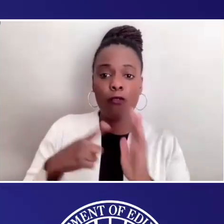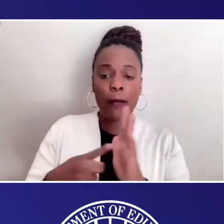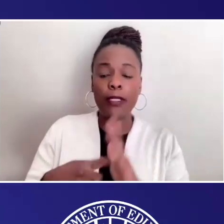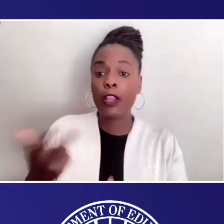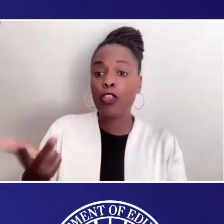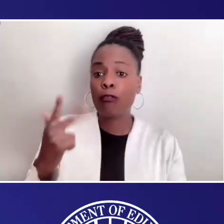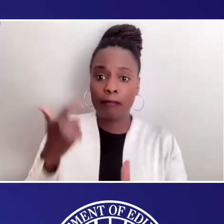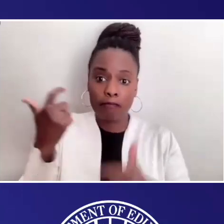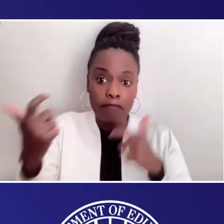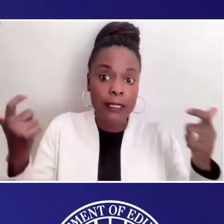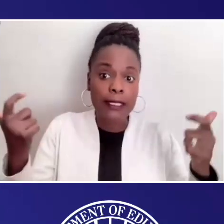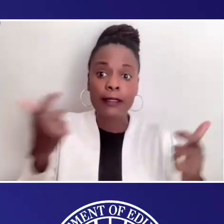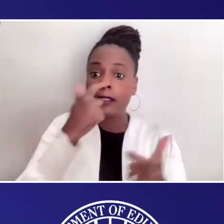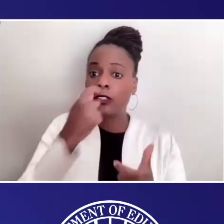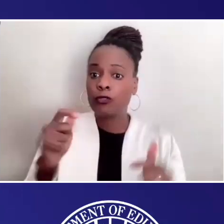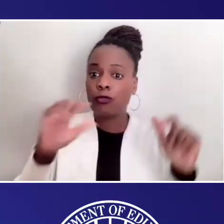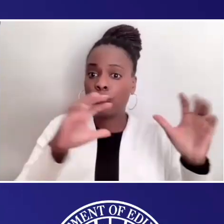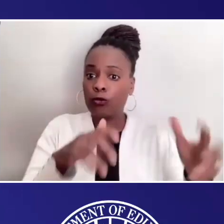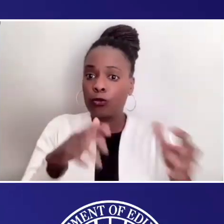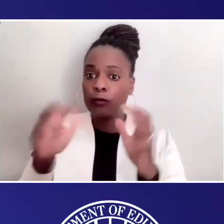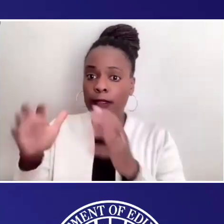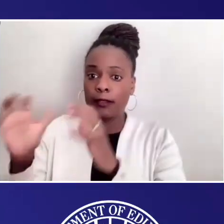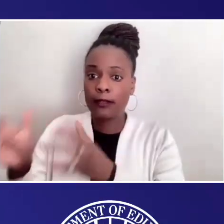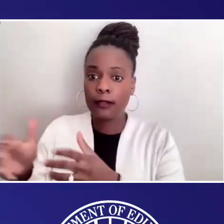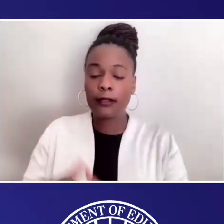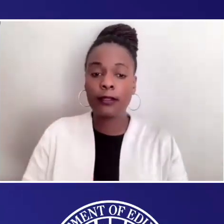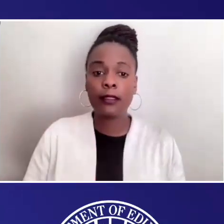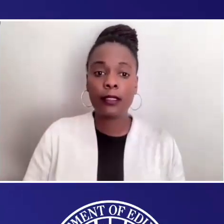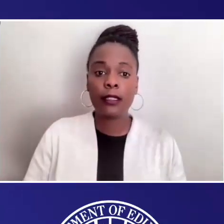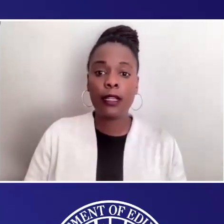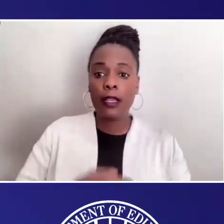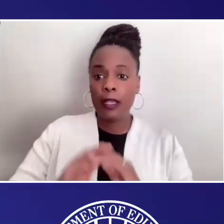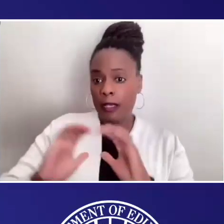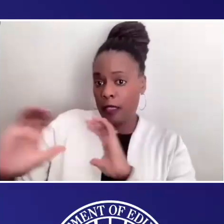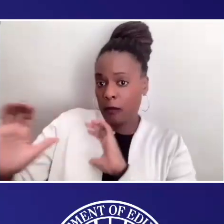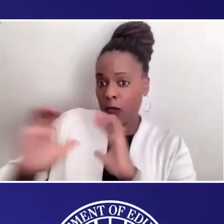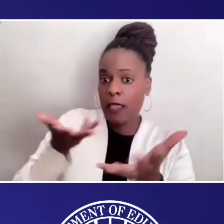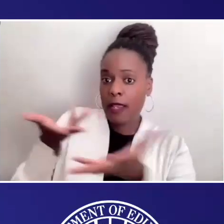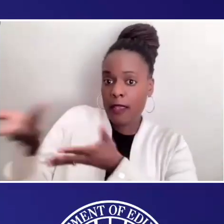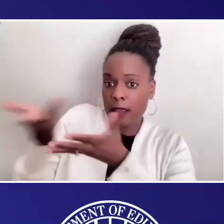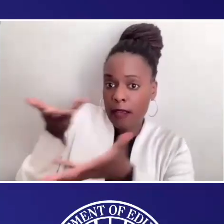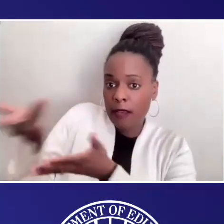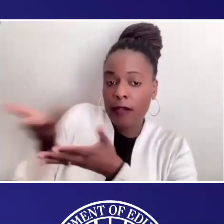groups. And so communicating with them, getting their -- soliciting their feedback,